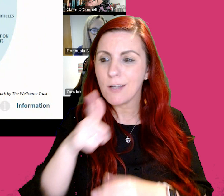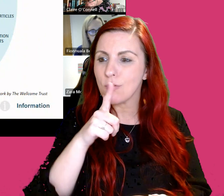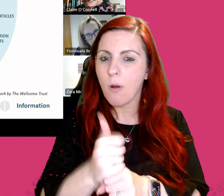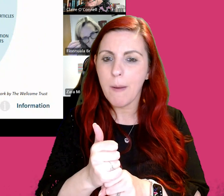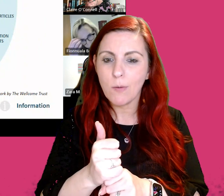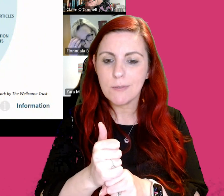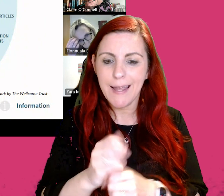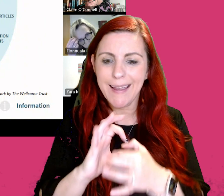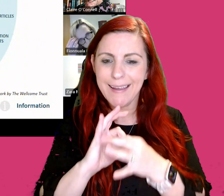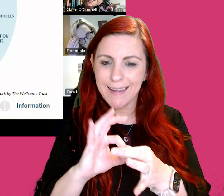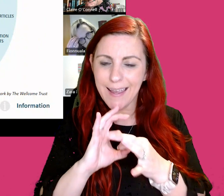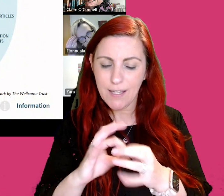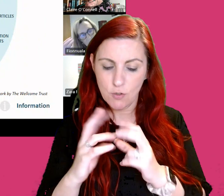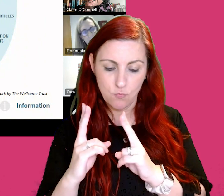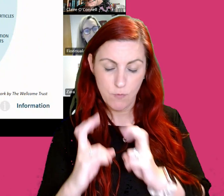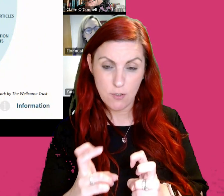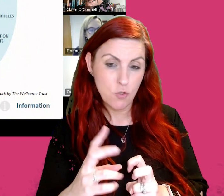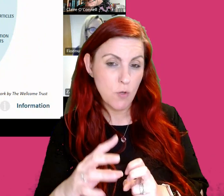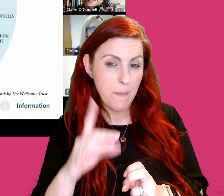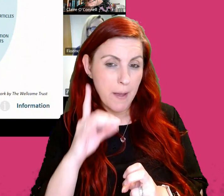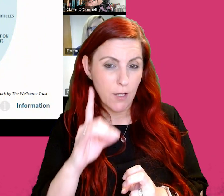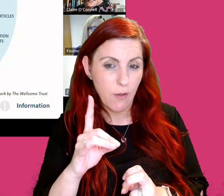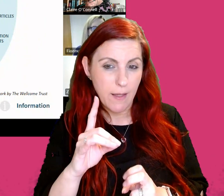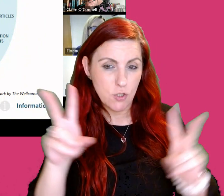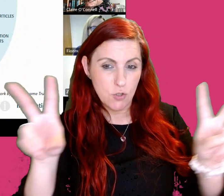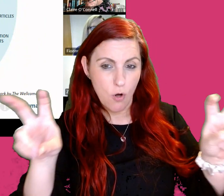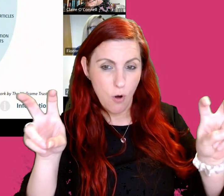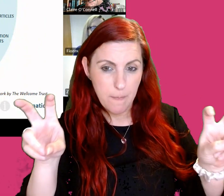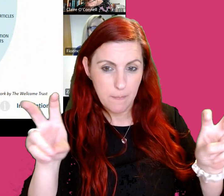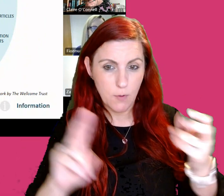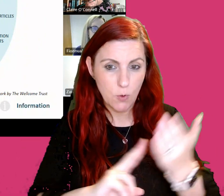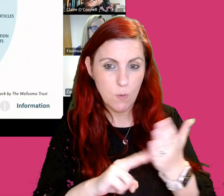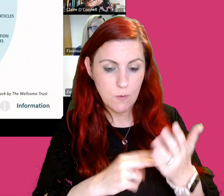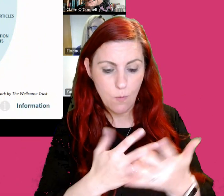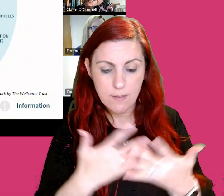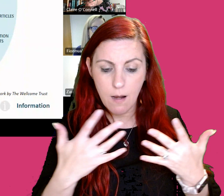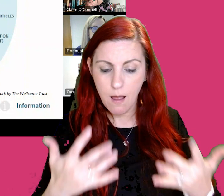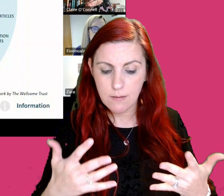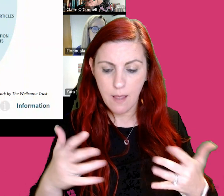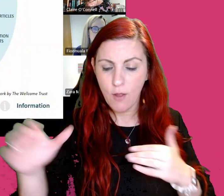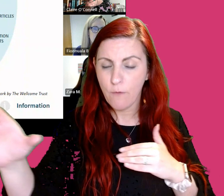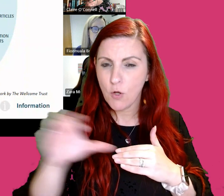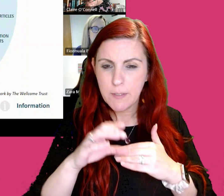hear that terminology used by um funders like welcome or the Science Foundation Ireland but what